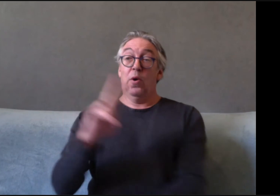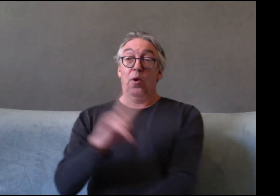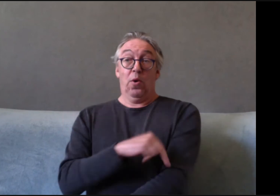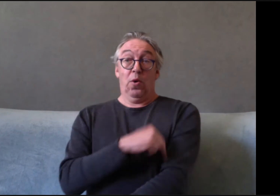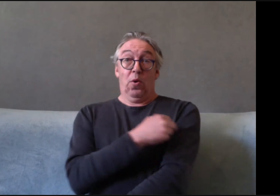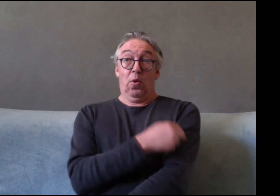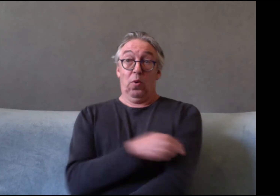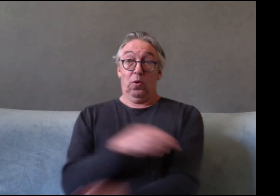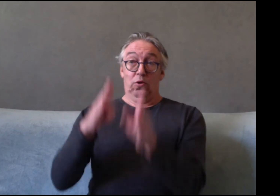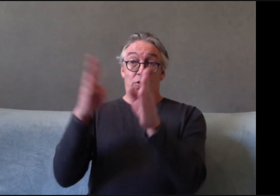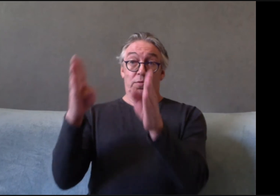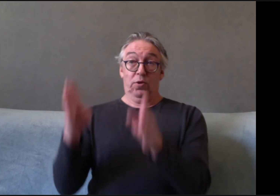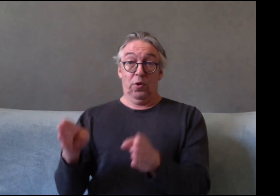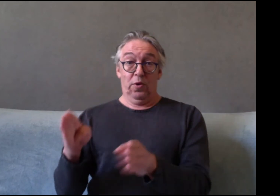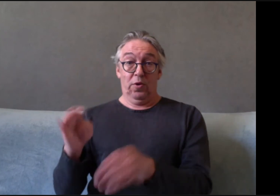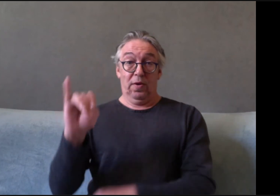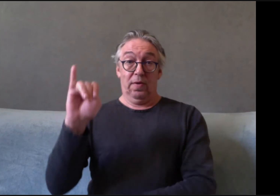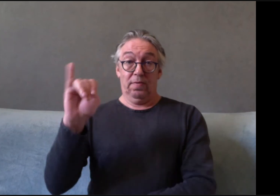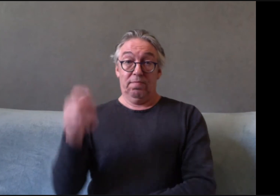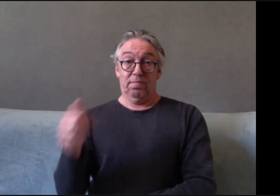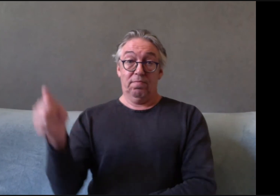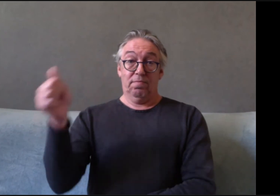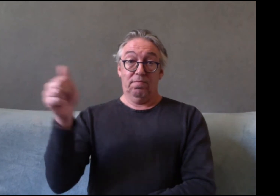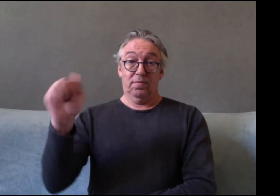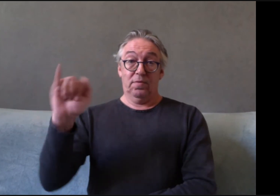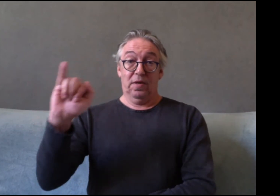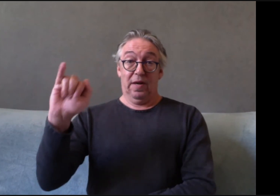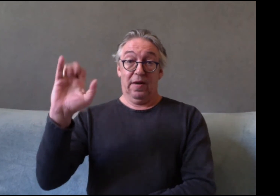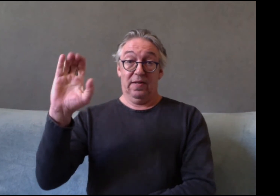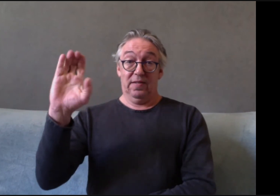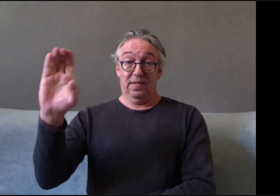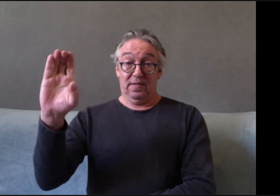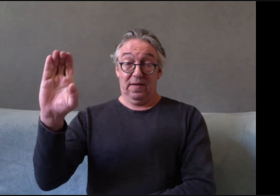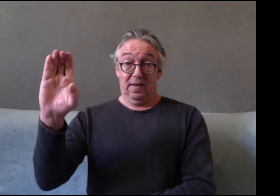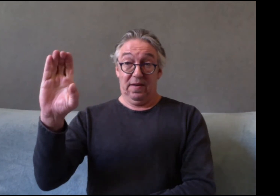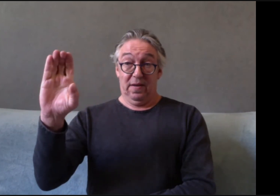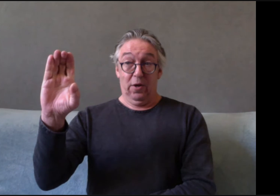about who is going to decide if you're taken to the hospital